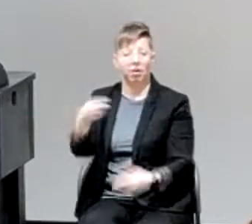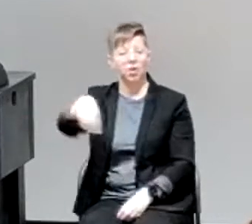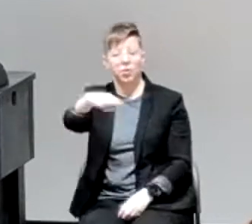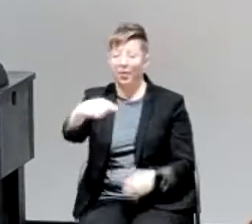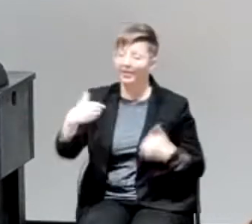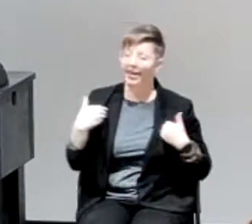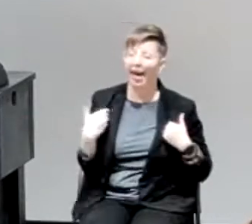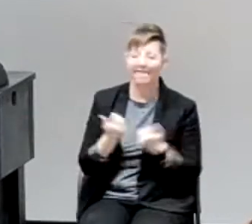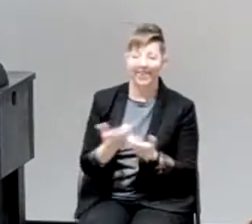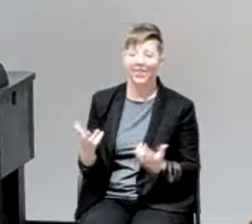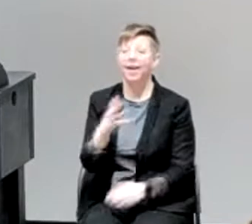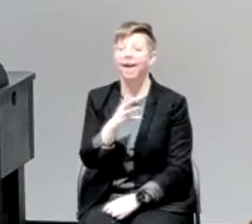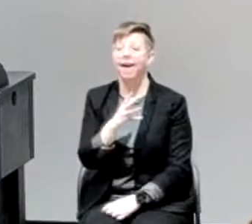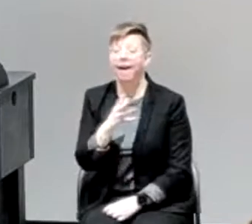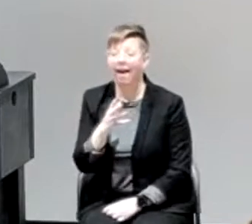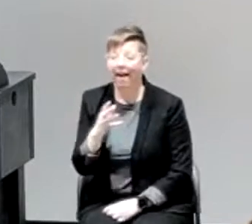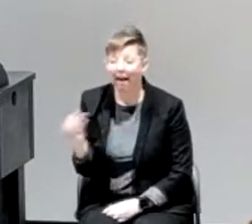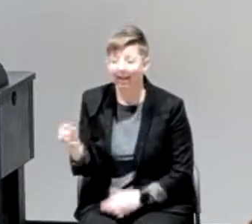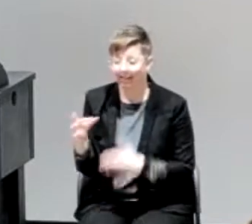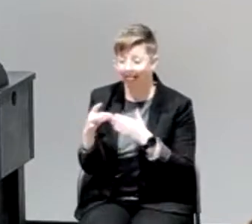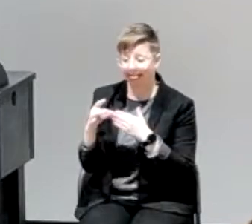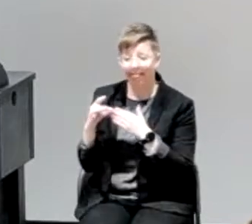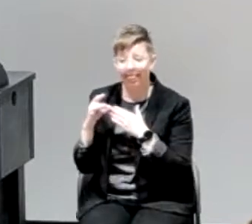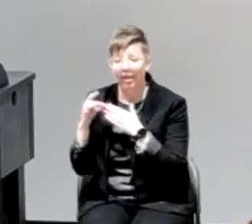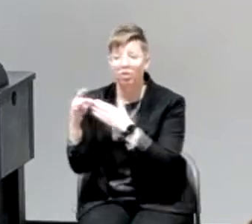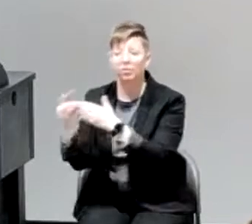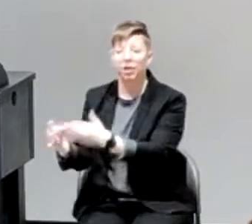And I will just say leadership is everything. Everything. And there it is.